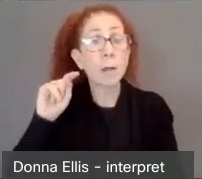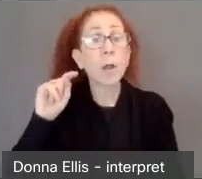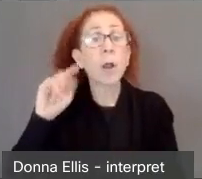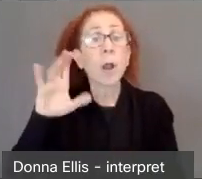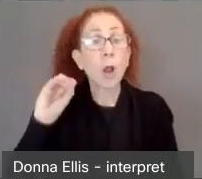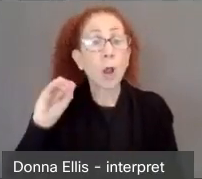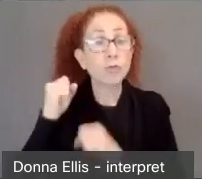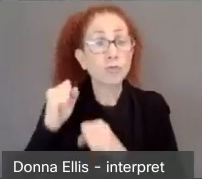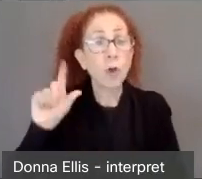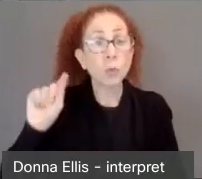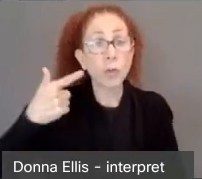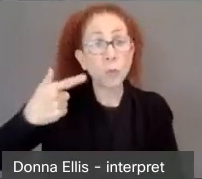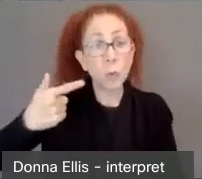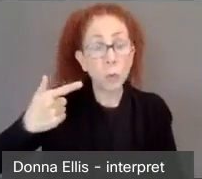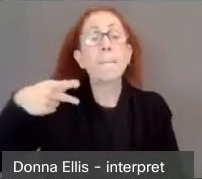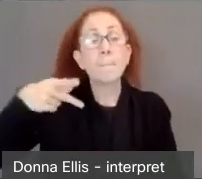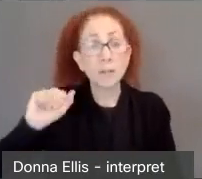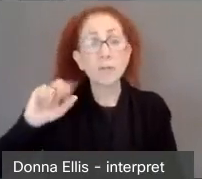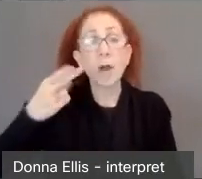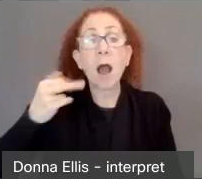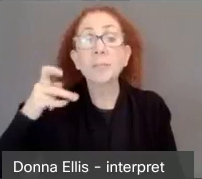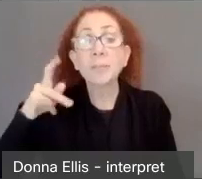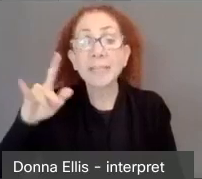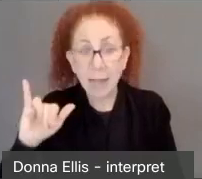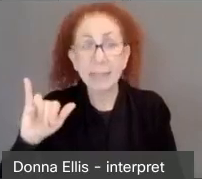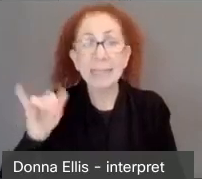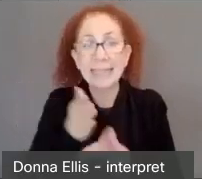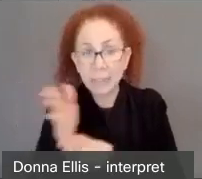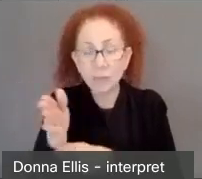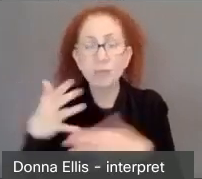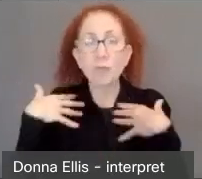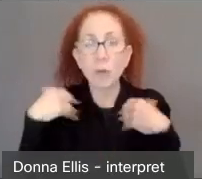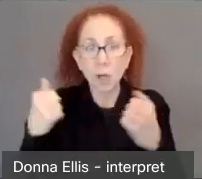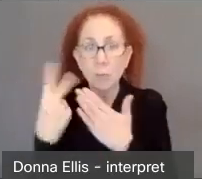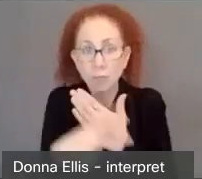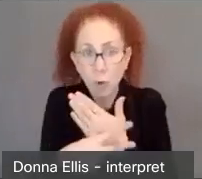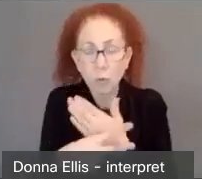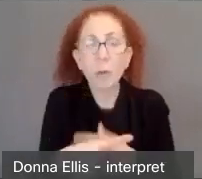Pennsylvania Hospitality Industry Recovery Program, which is wrapping up this week.